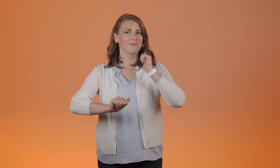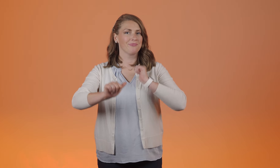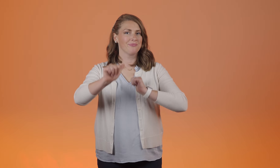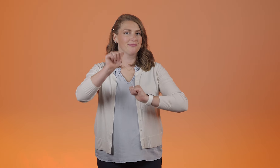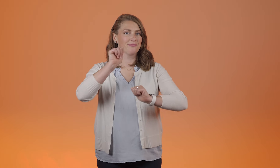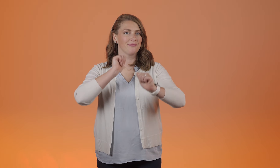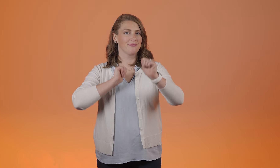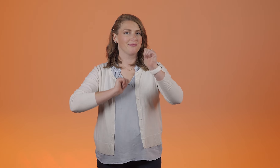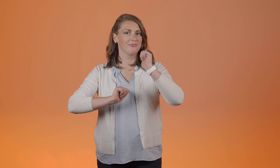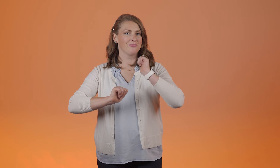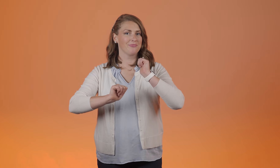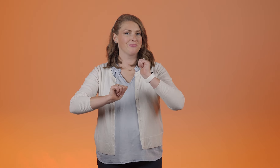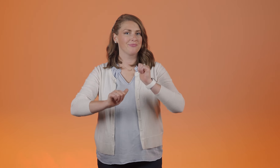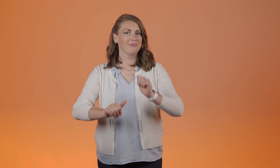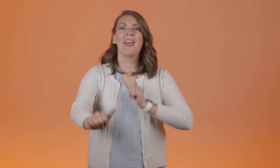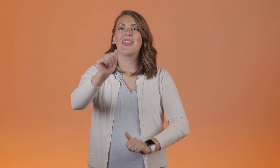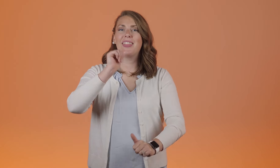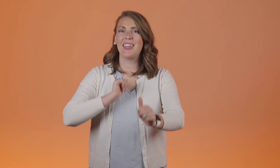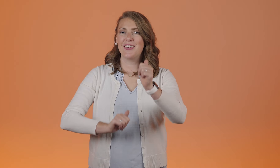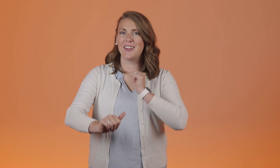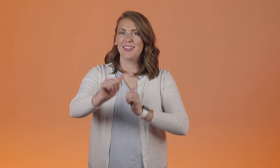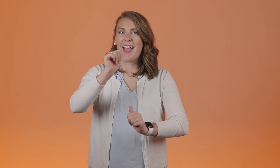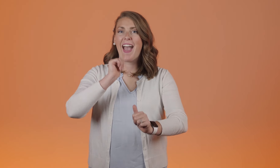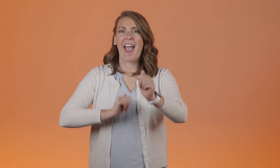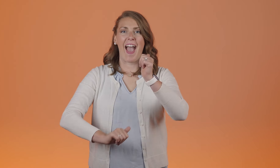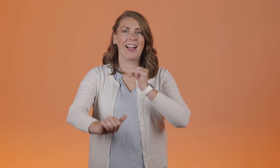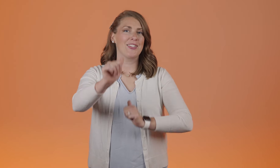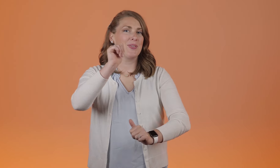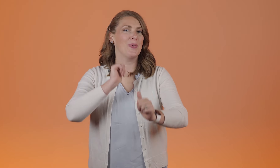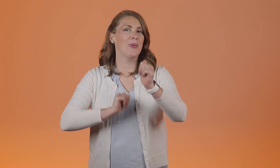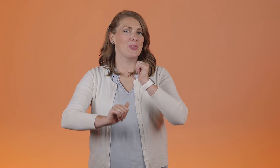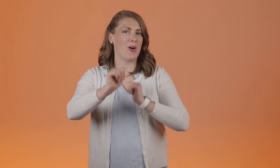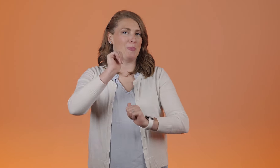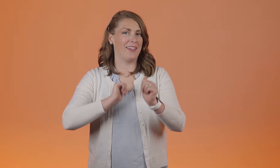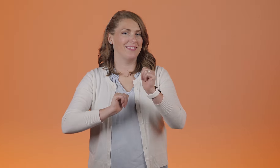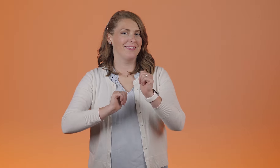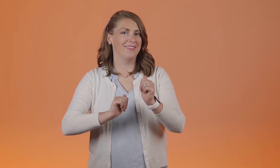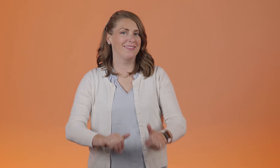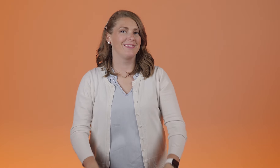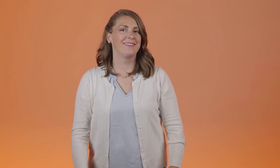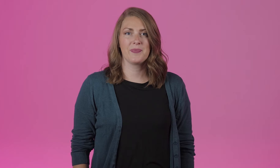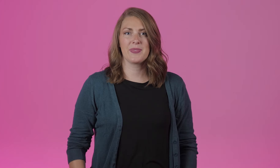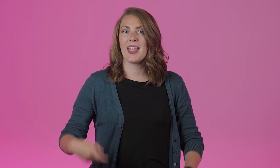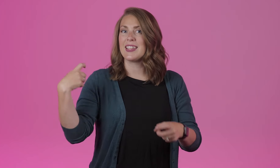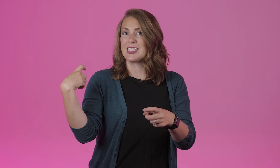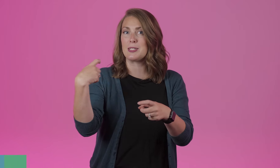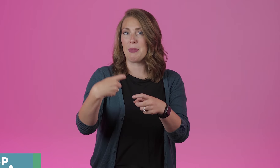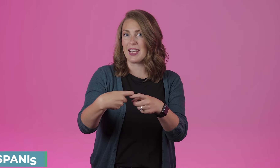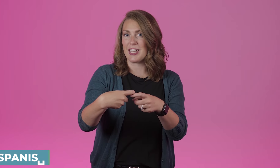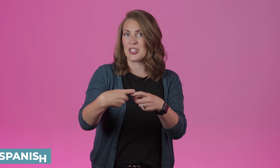motion towards yourself. THEATRE, ACT, or DRAMA SPANISH